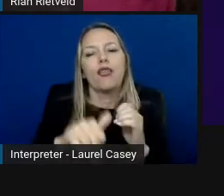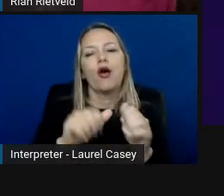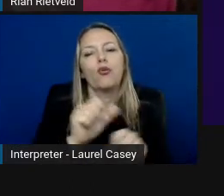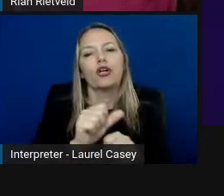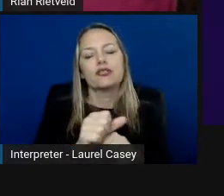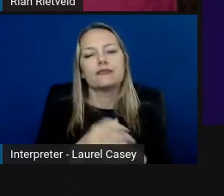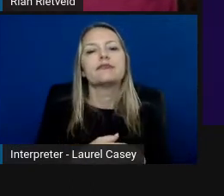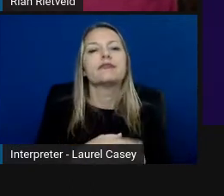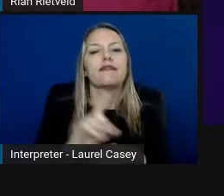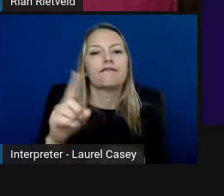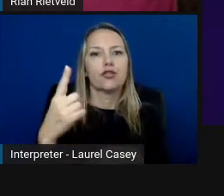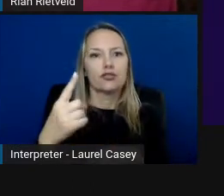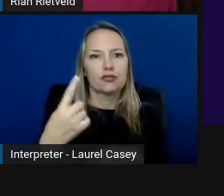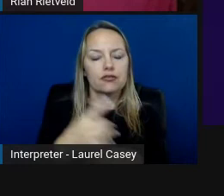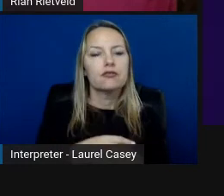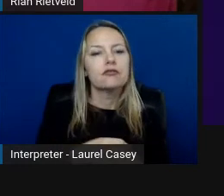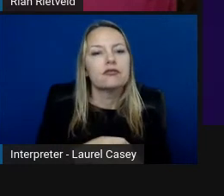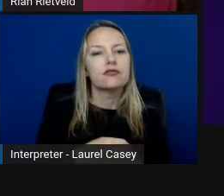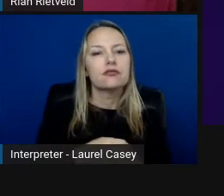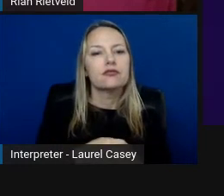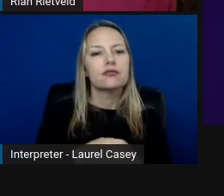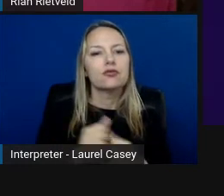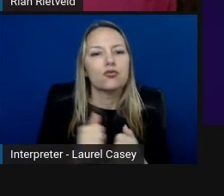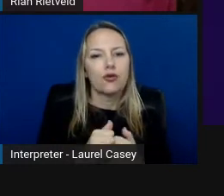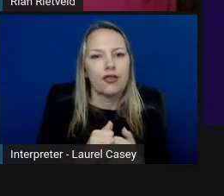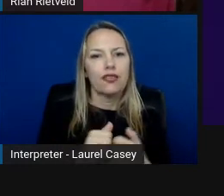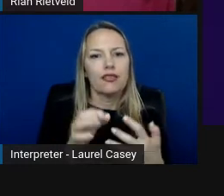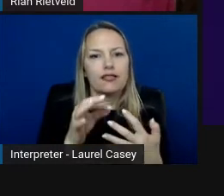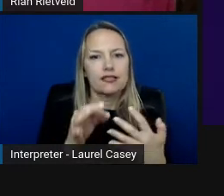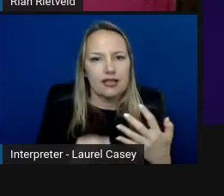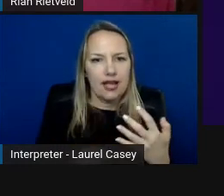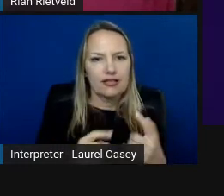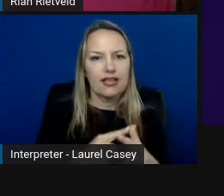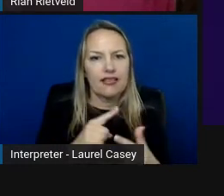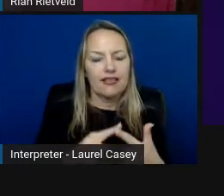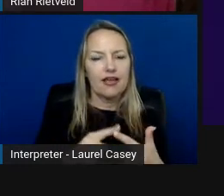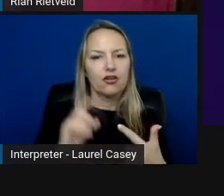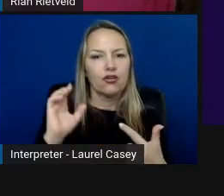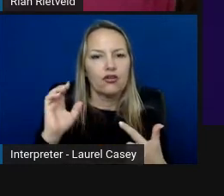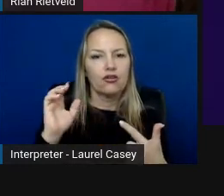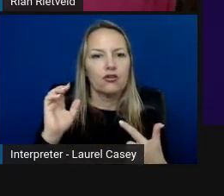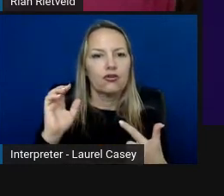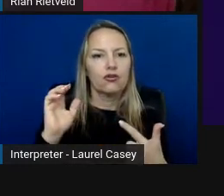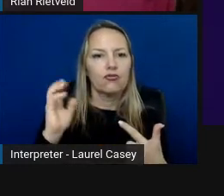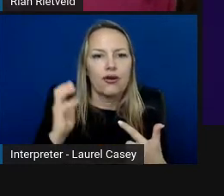First with select, then with radios, buttons, then with checkboxes.